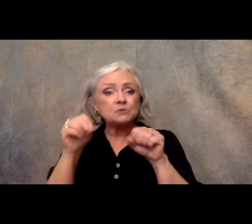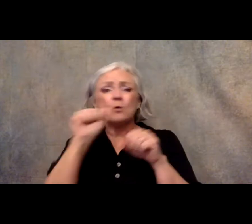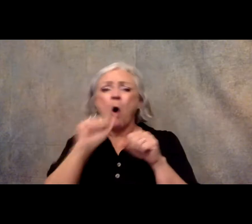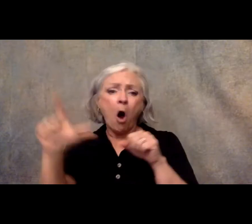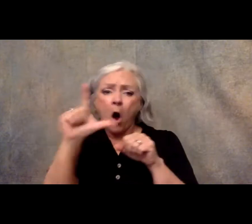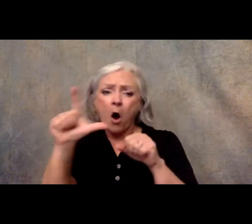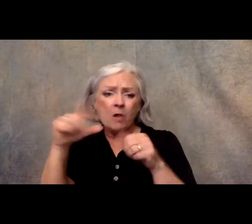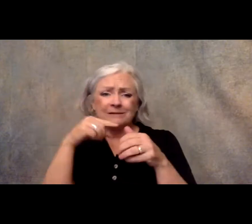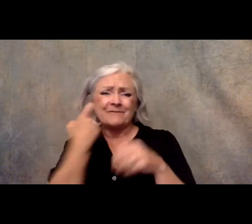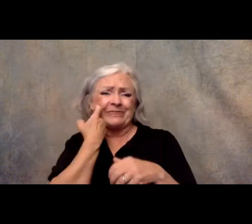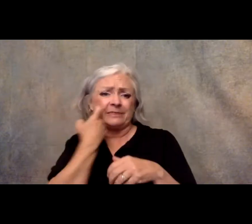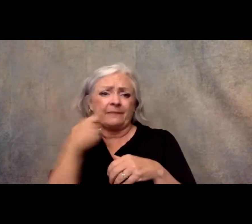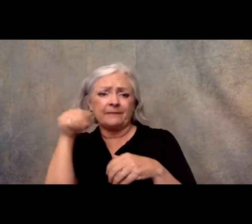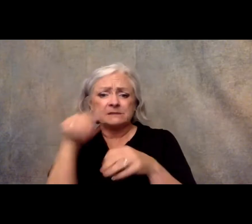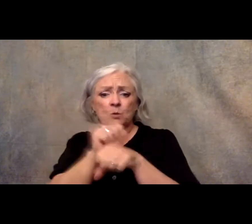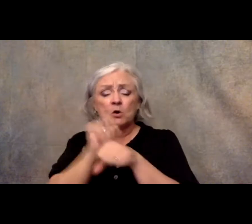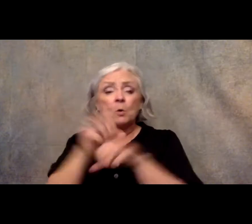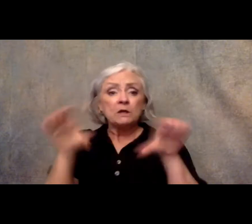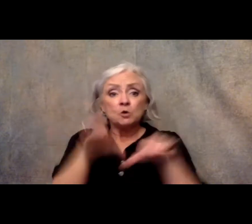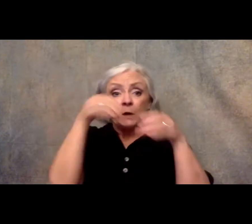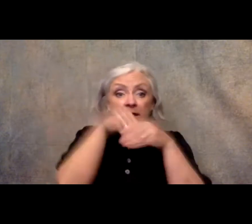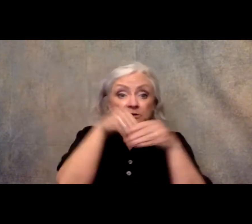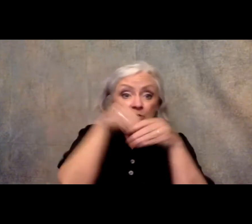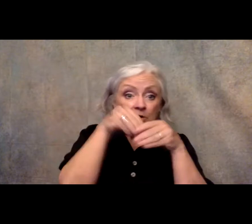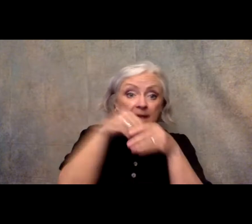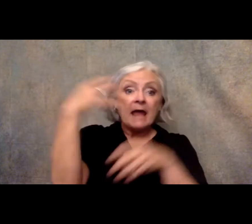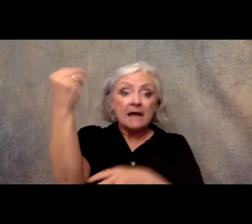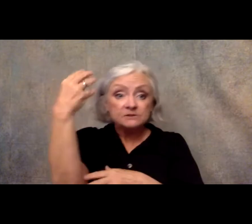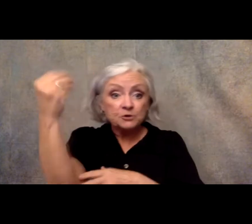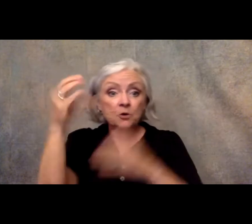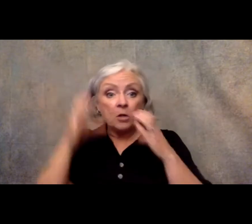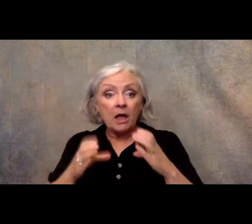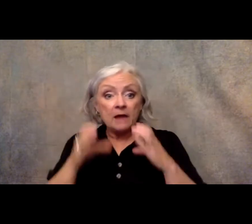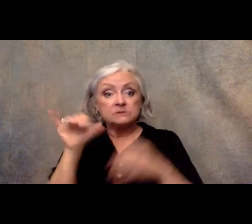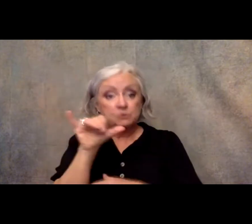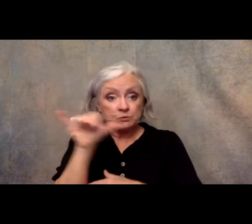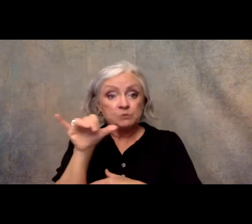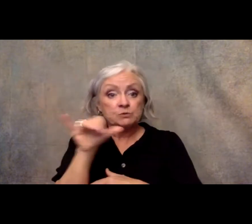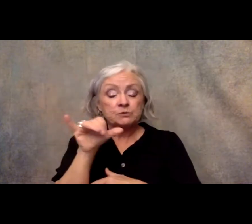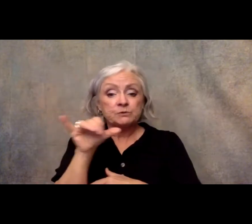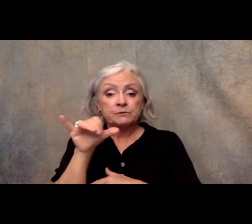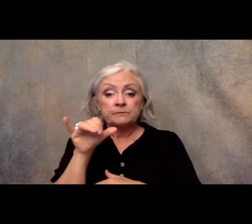In fact, we have both internally and for external clients, when it comes to that type of accessibility.